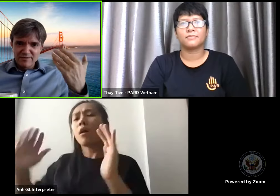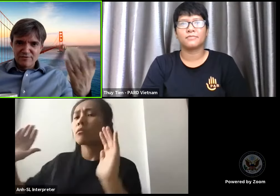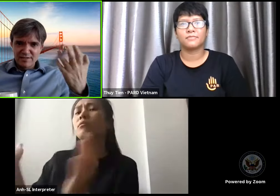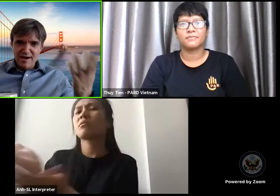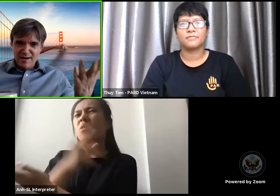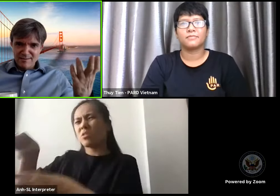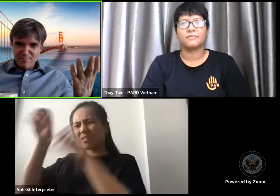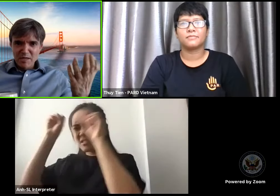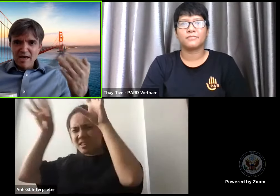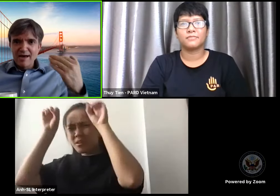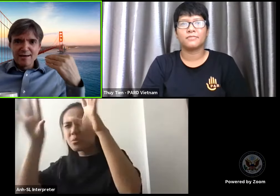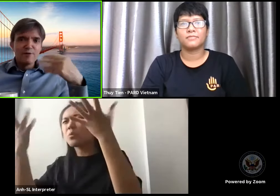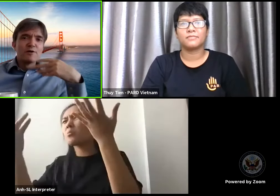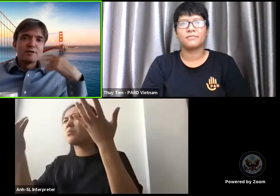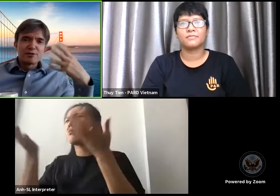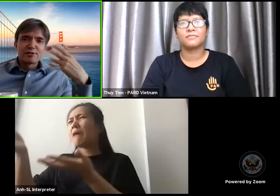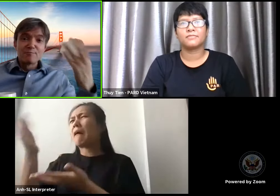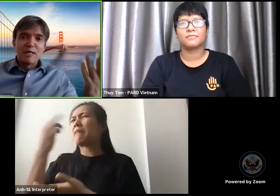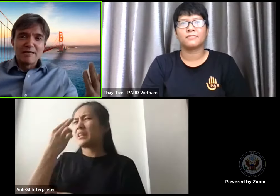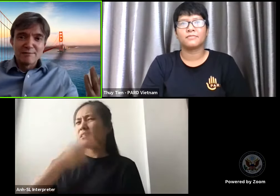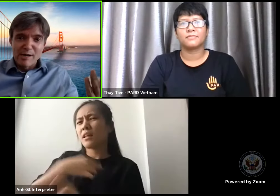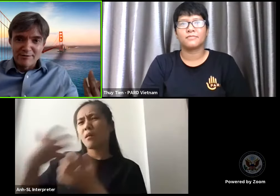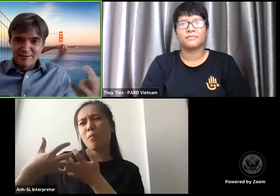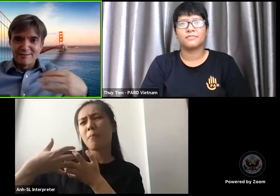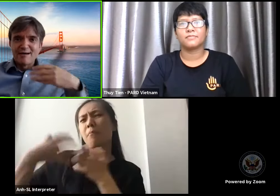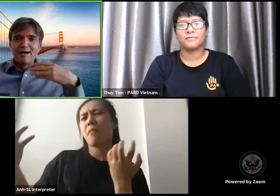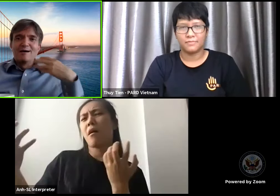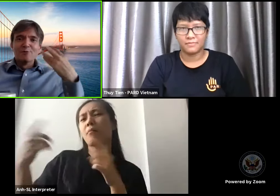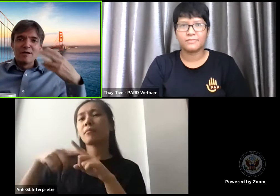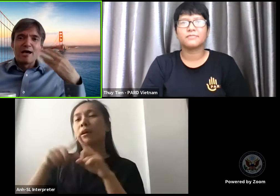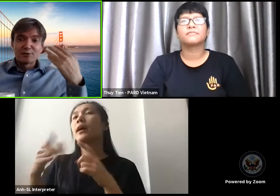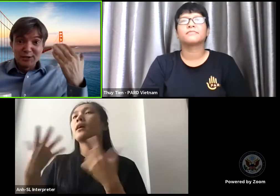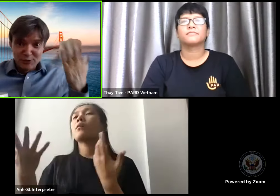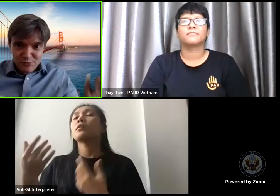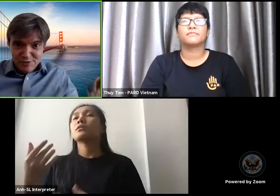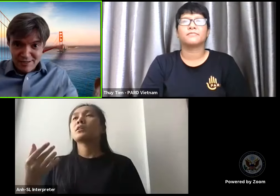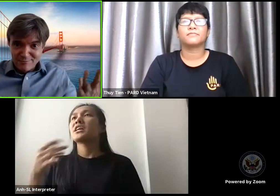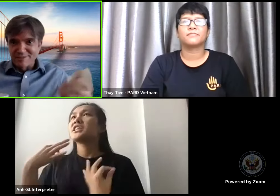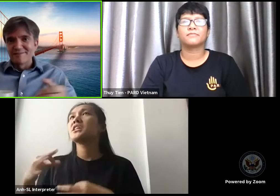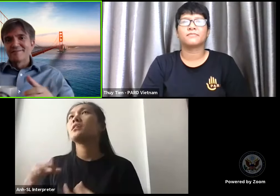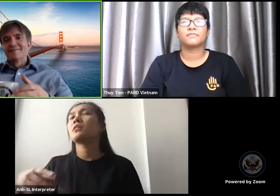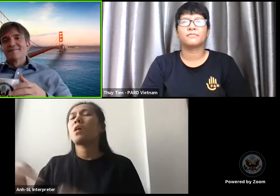in Vietnam, and I don't want to just complain about it, I want to actually do something.